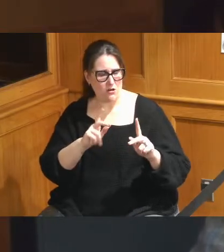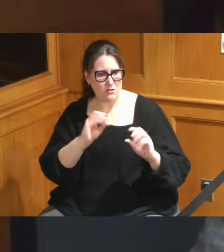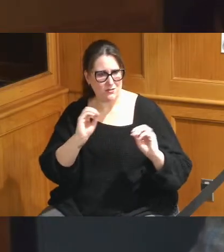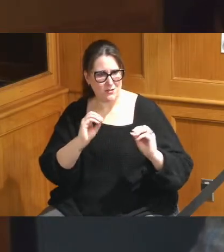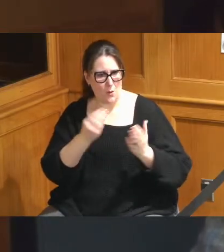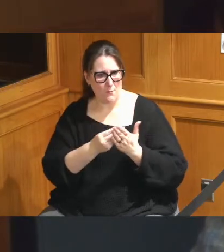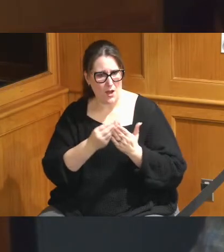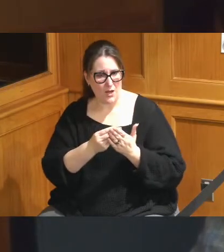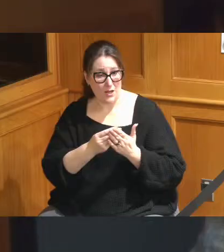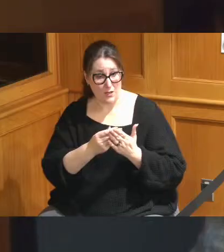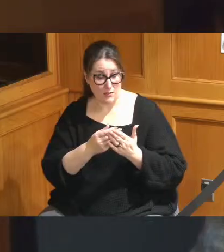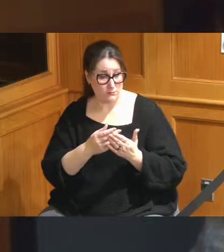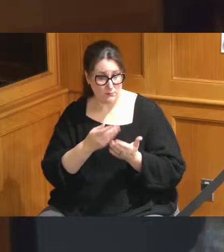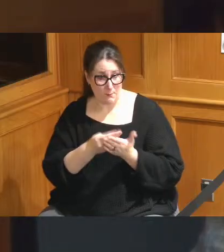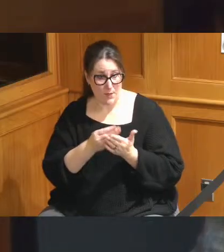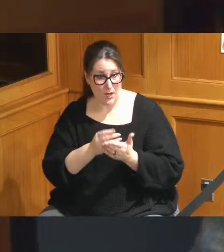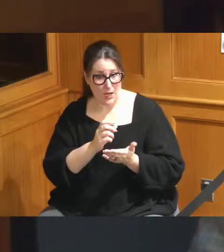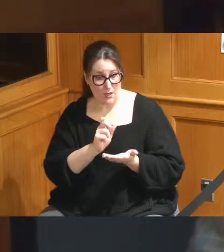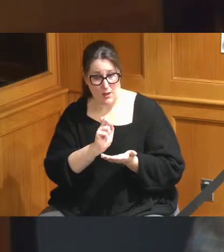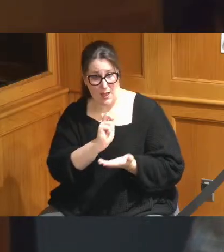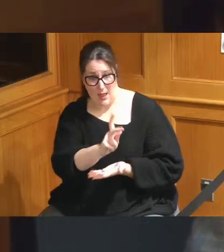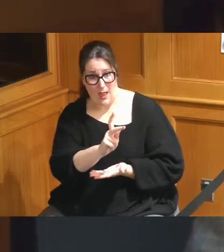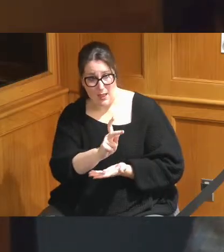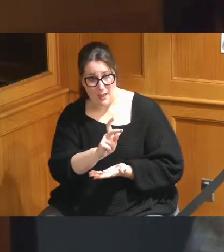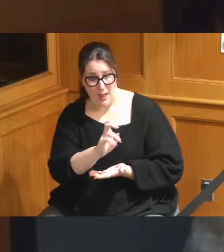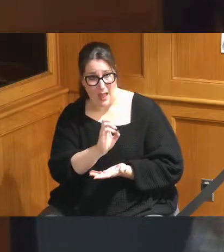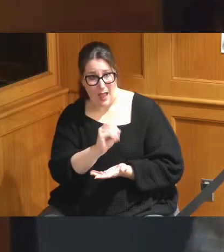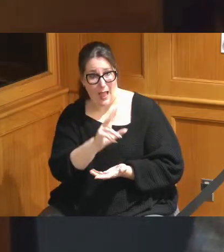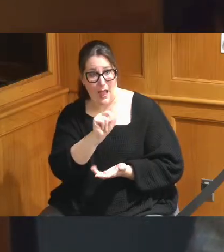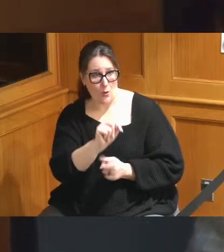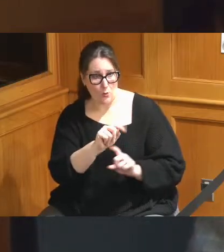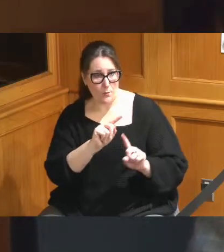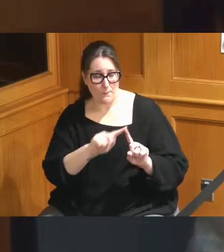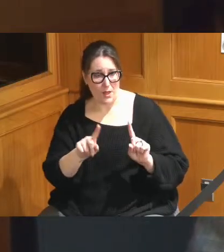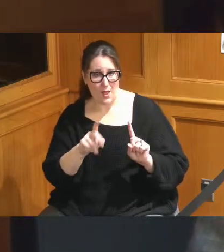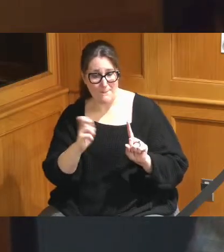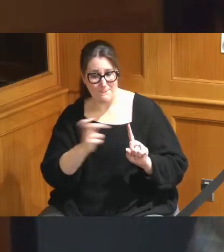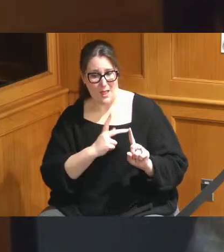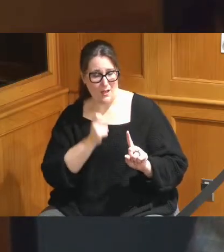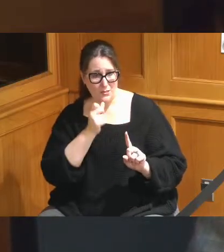Money going out, nothing coming in. So, we want to be able to do the hilltop without the city